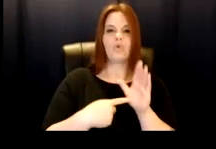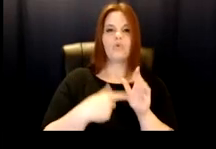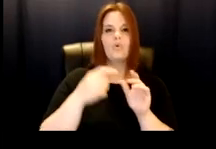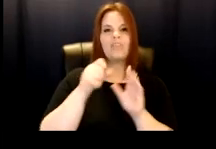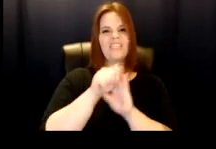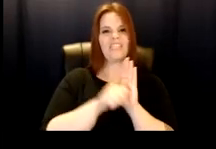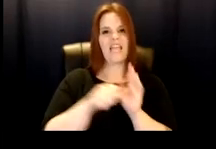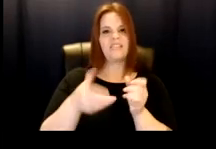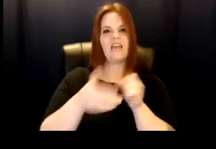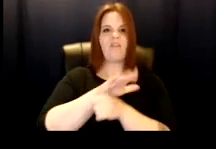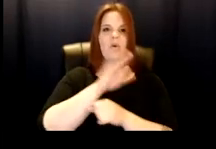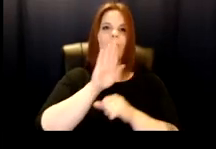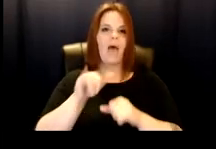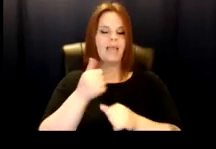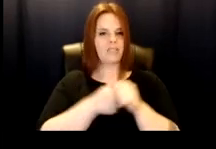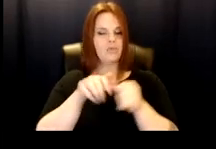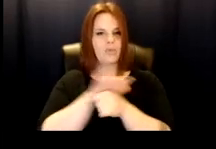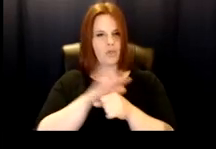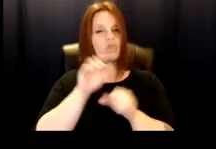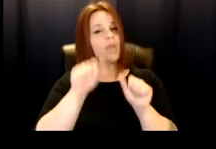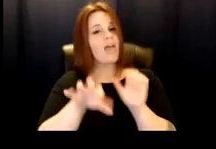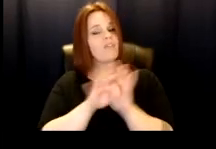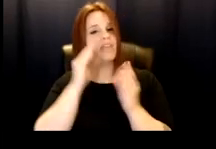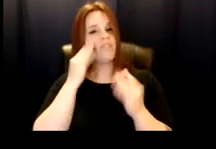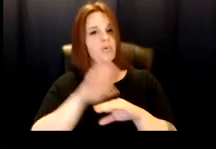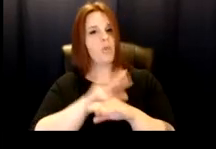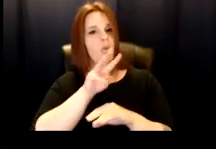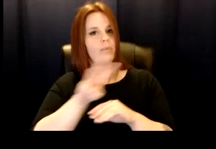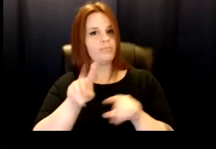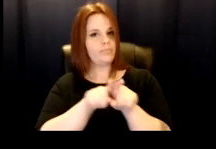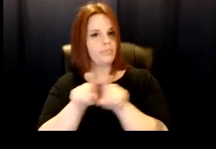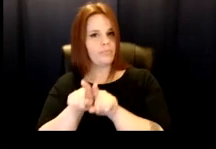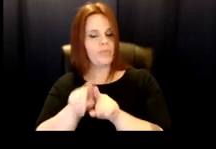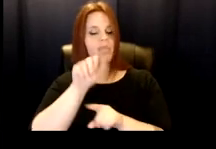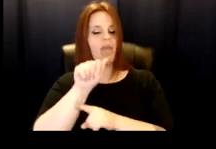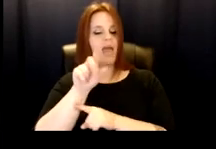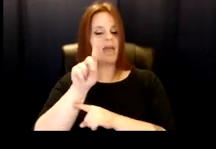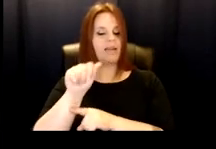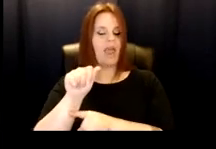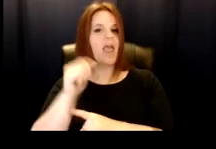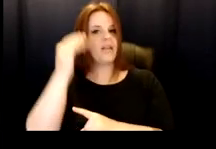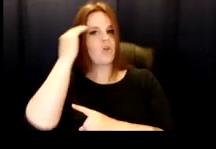You can find this information on our website as well. The ADA Knowledge Translation Center